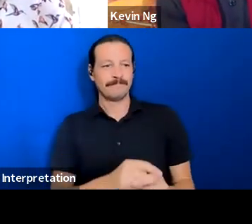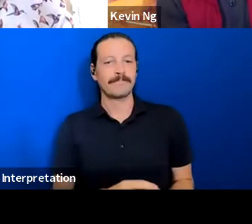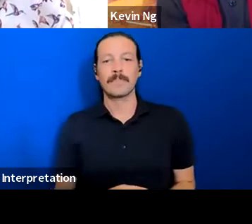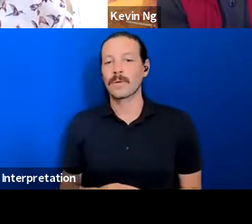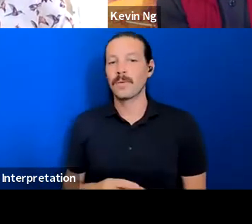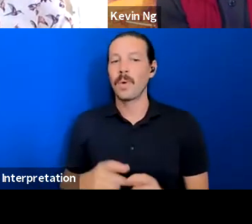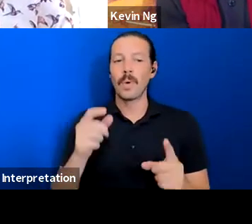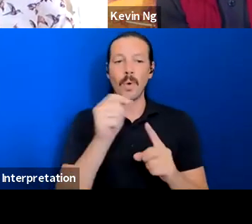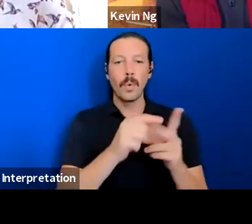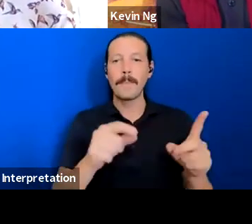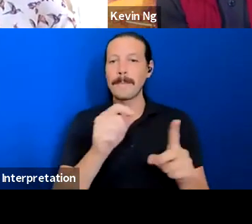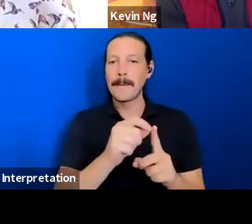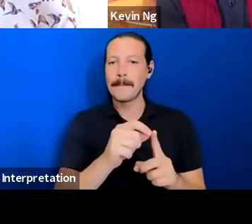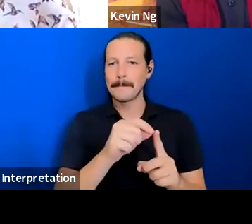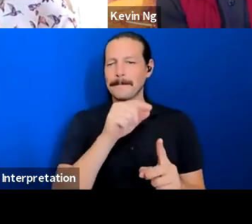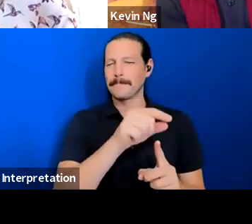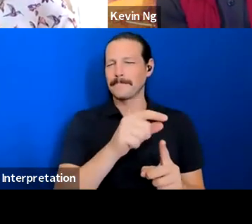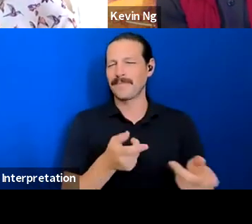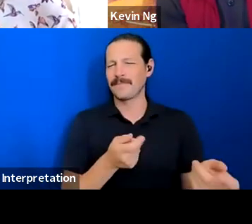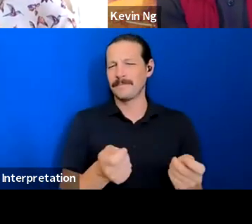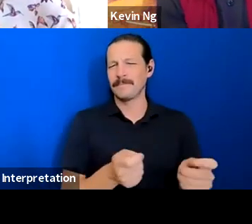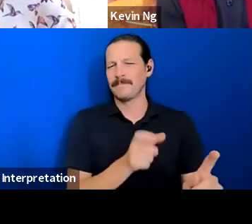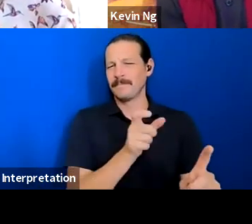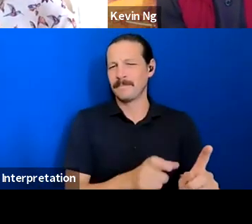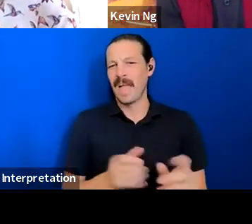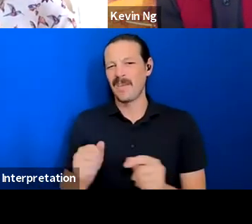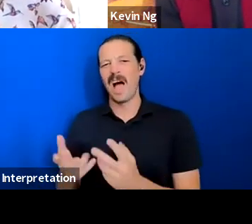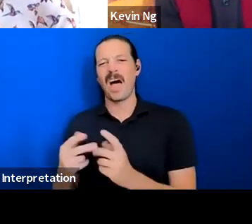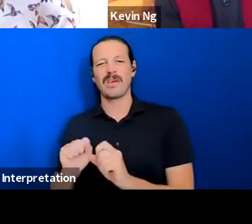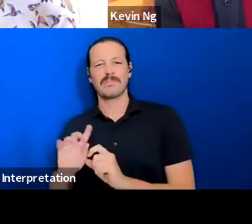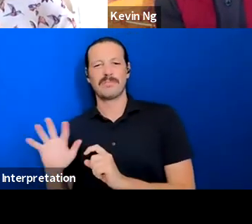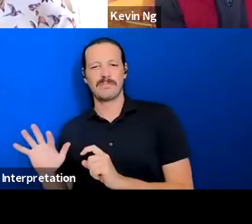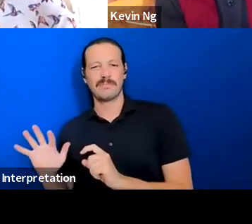and there's a bunch of them. In the meeting the facilitator kind of takes control of the direction